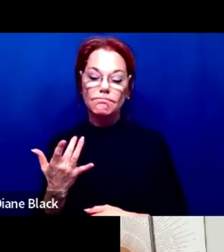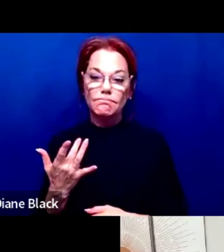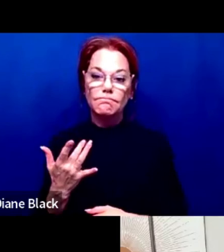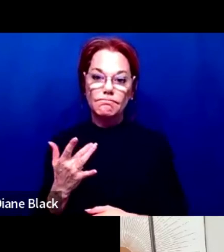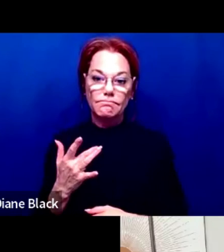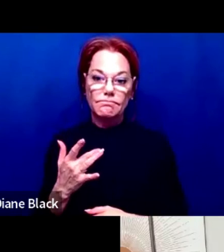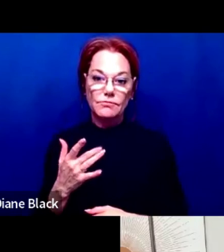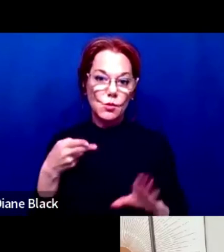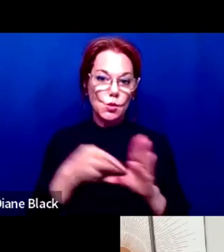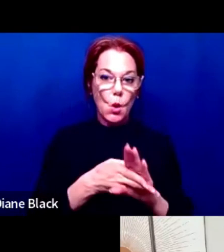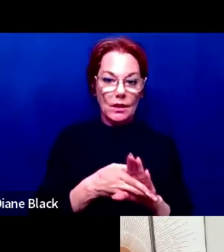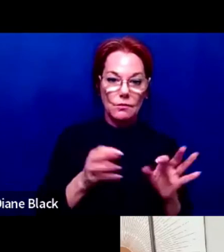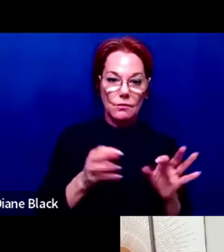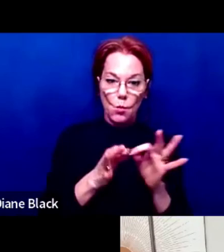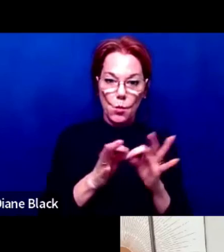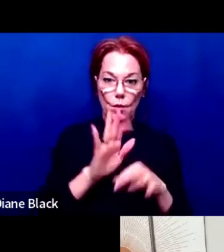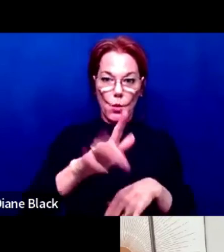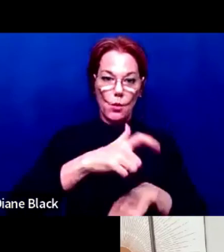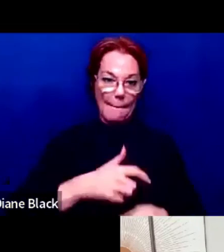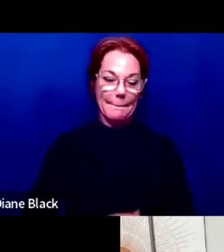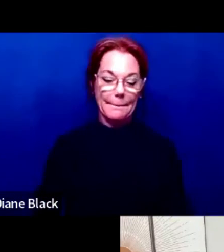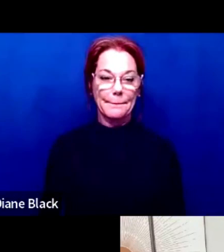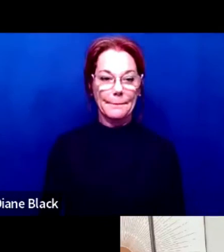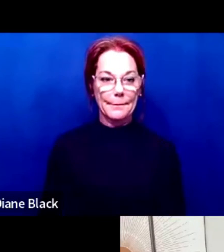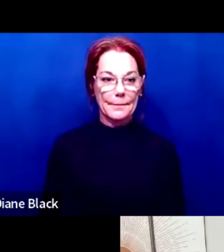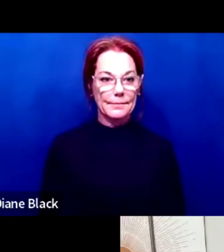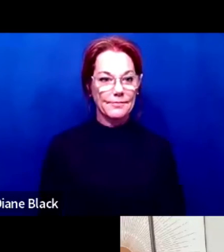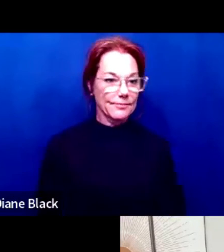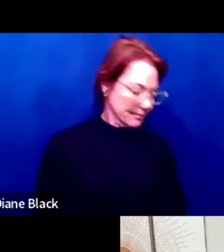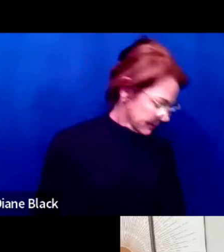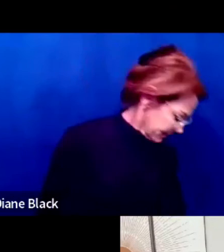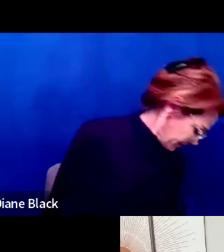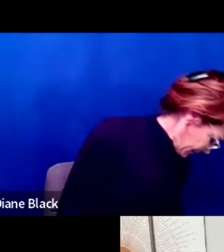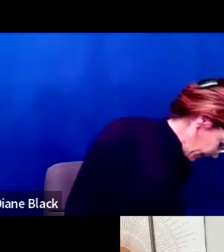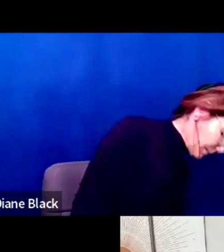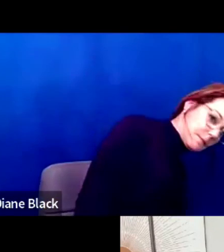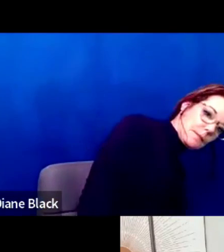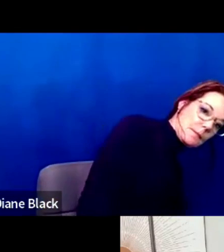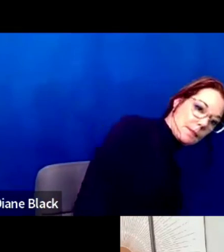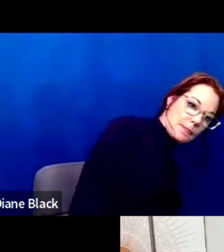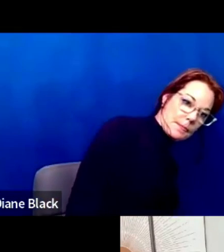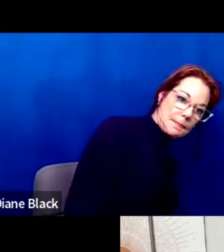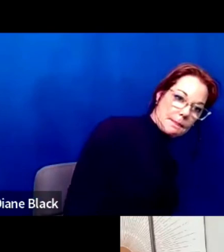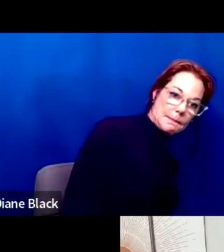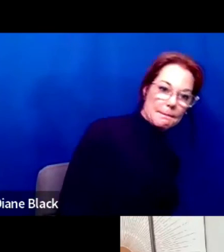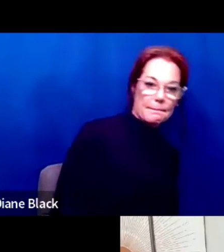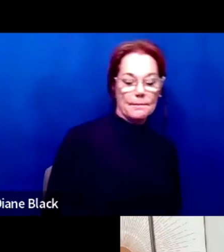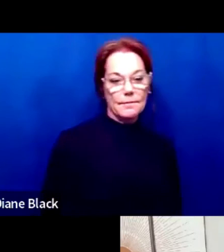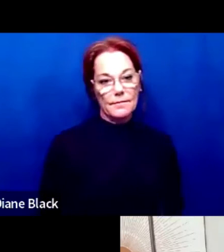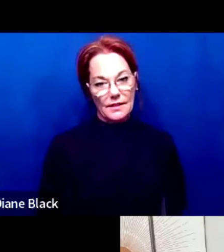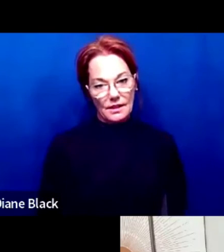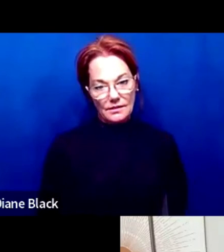Eric Washington: You hear me?